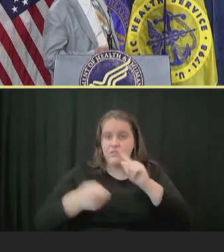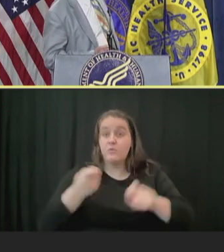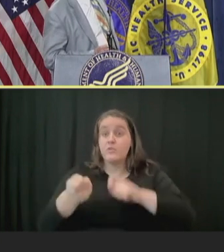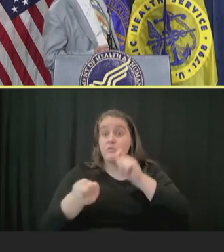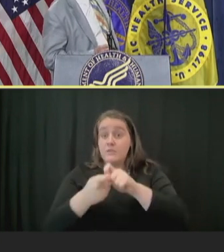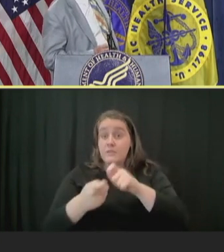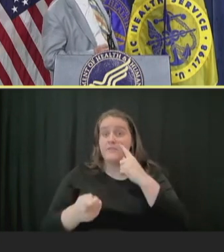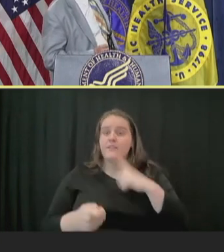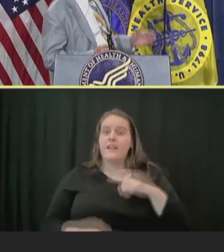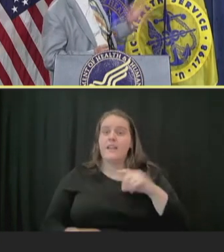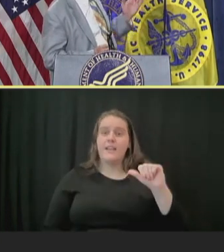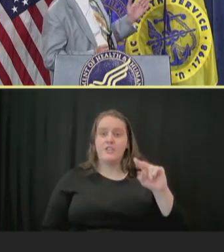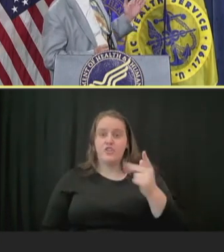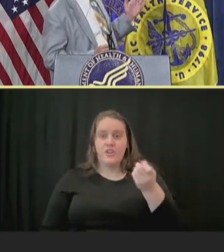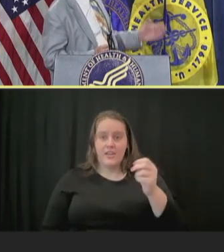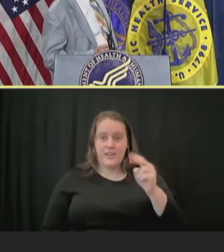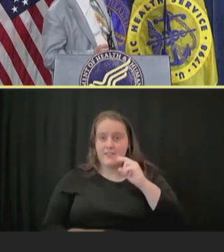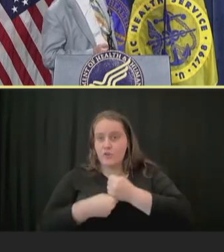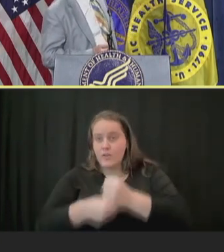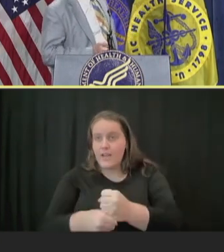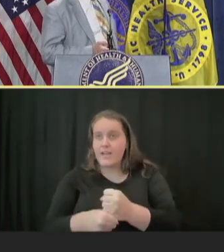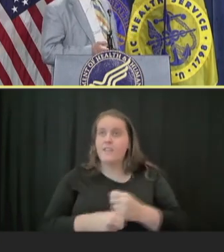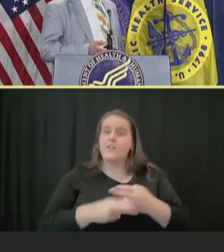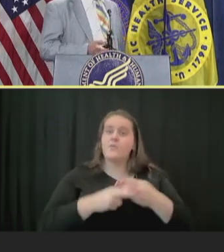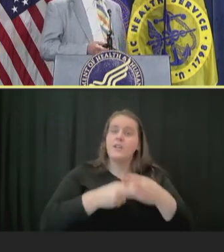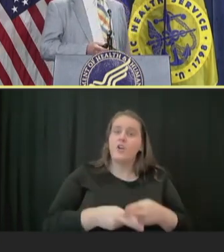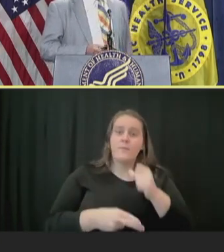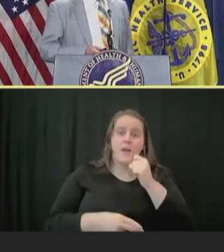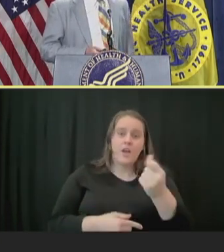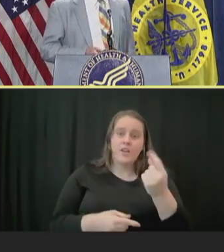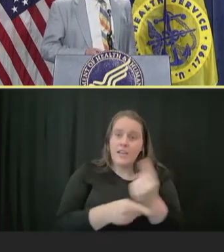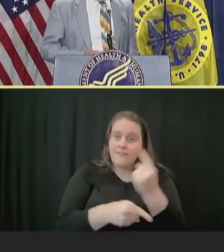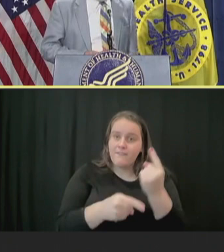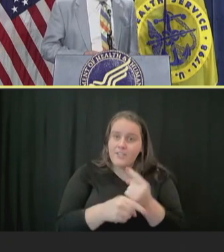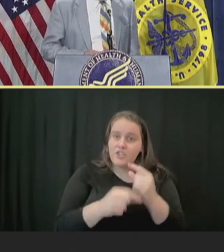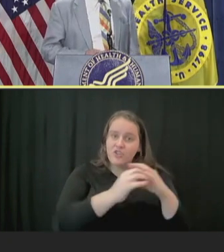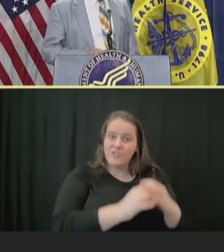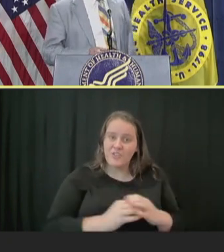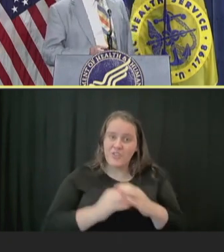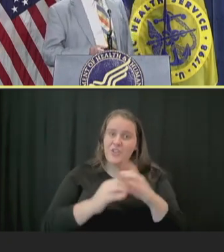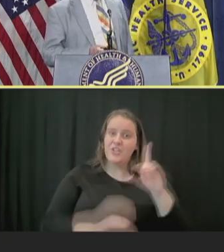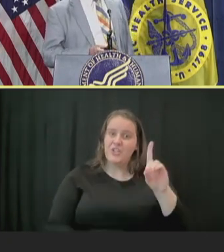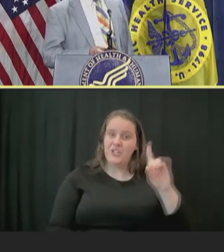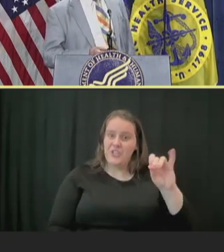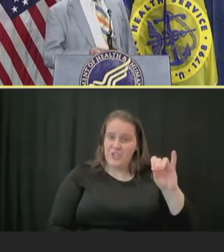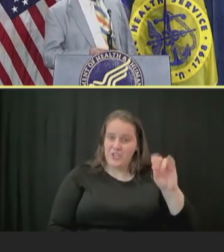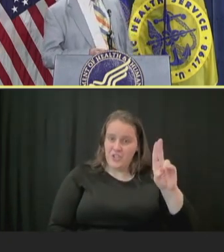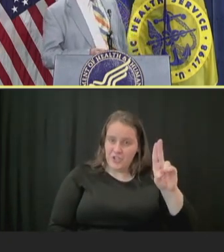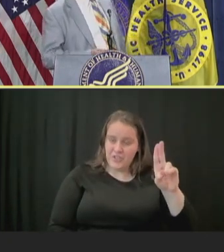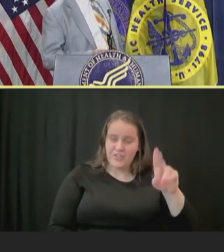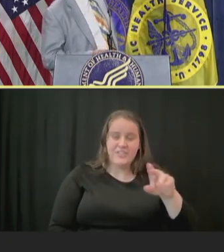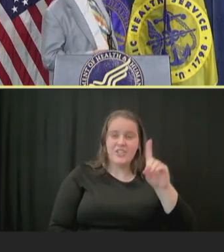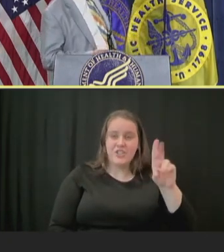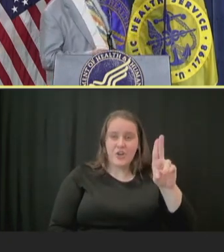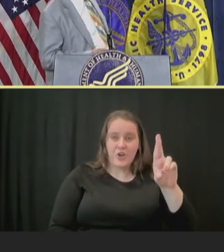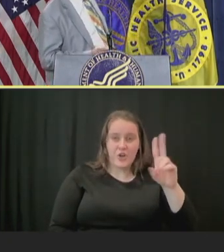We call these unconventional cells, DURT cells for I didn't like it in the beginning, but it makes